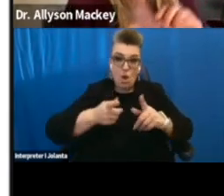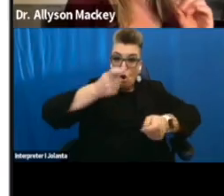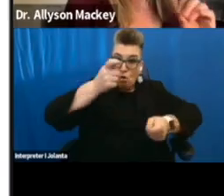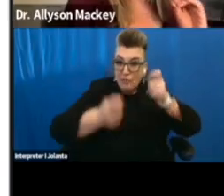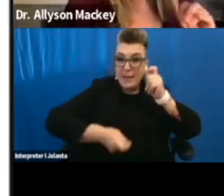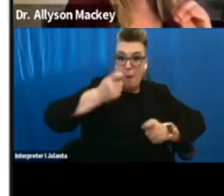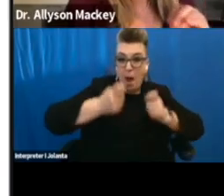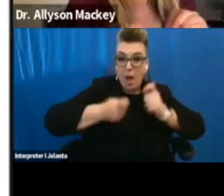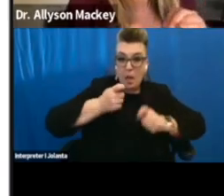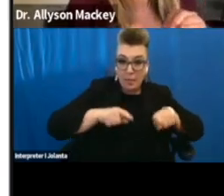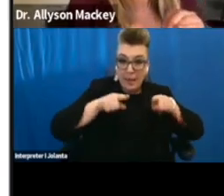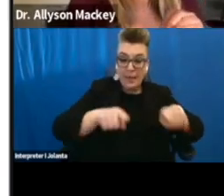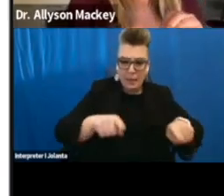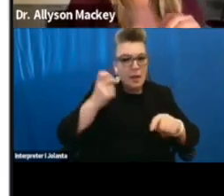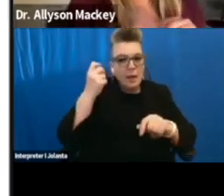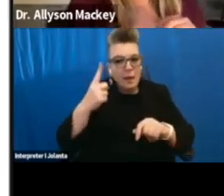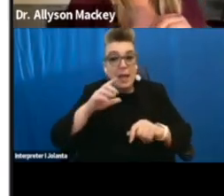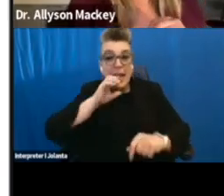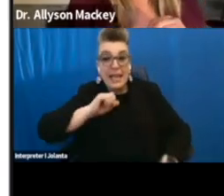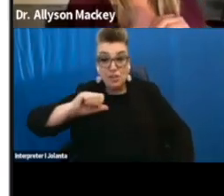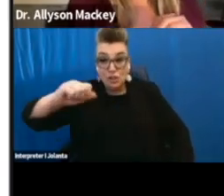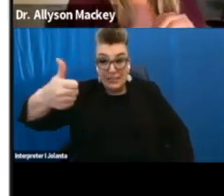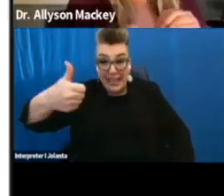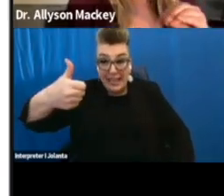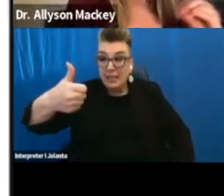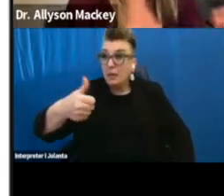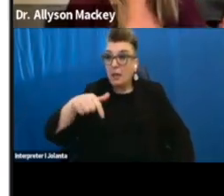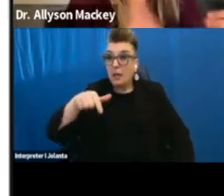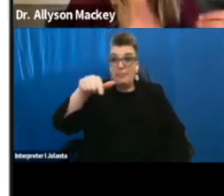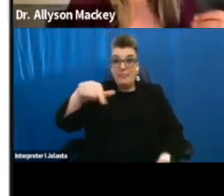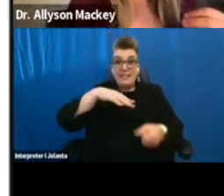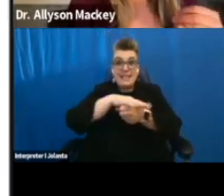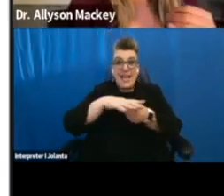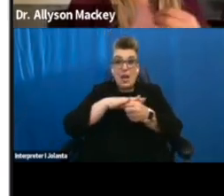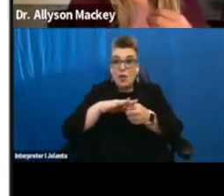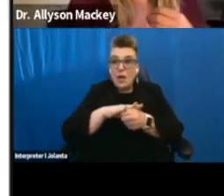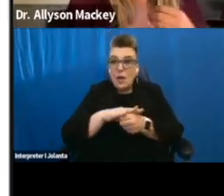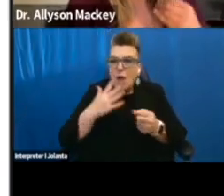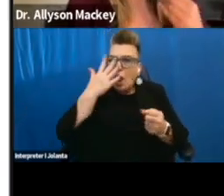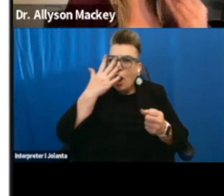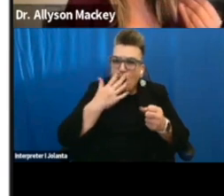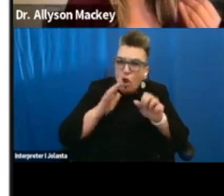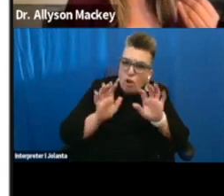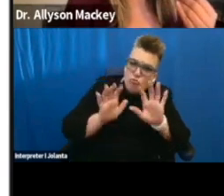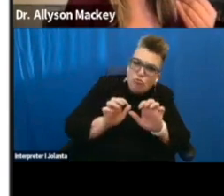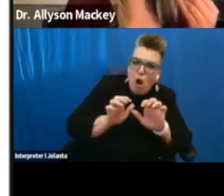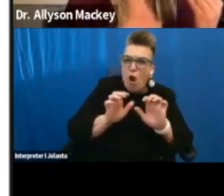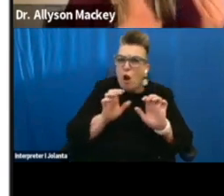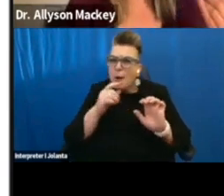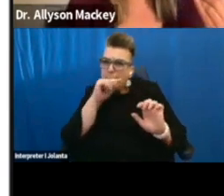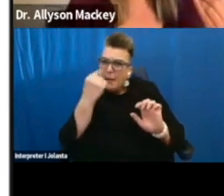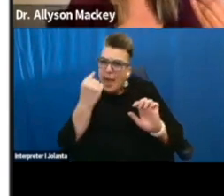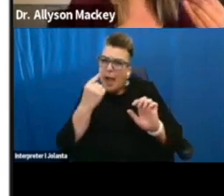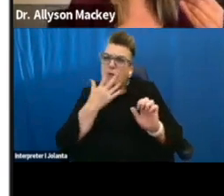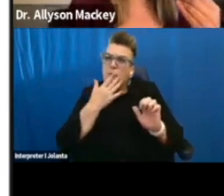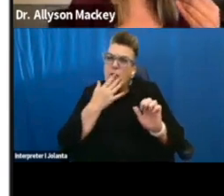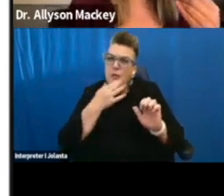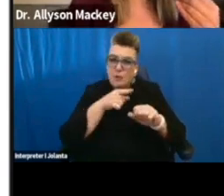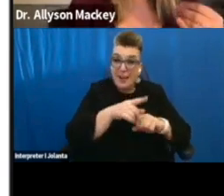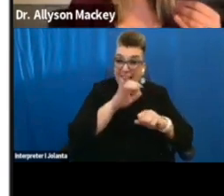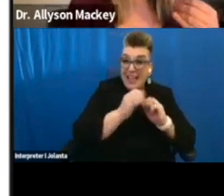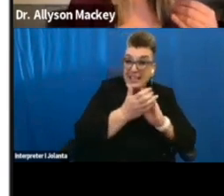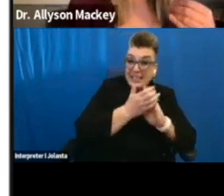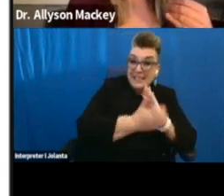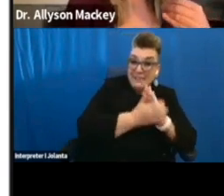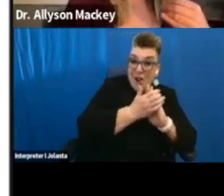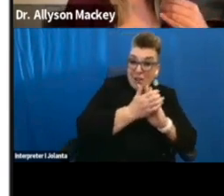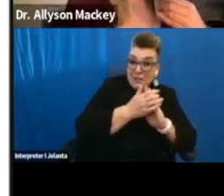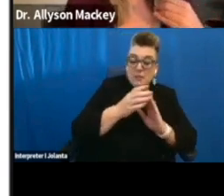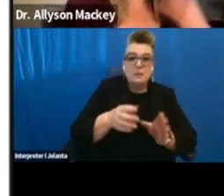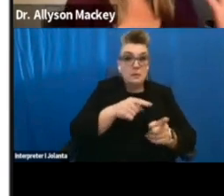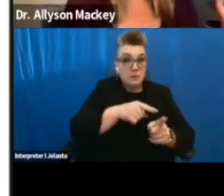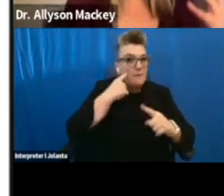see is still at age 10 this area that is default mode in adults is limbic in children it's sort